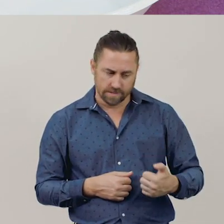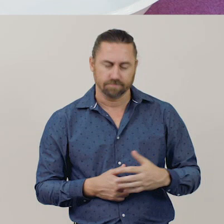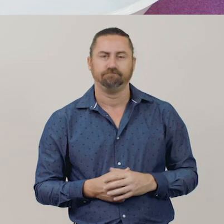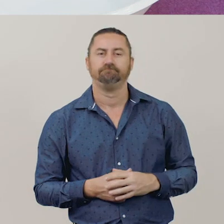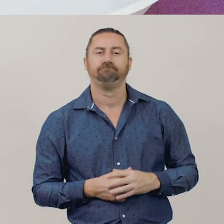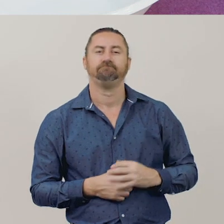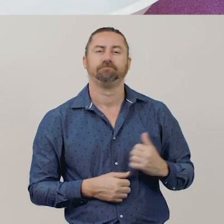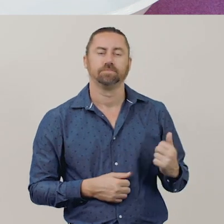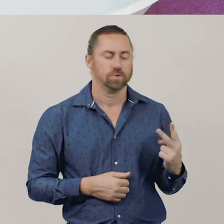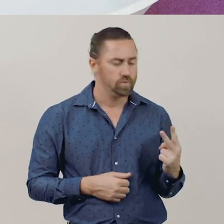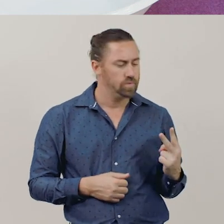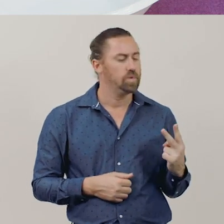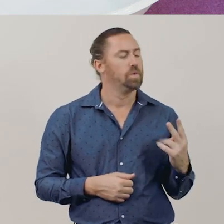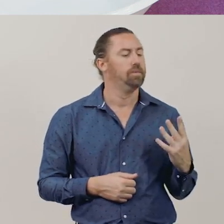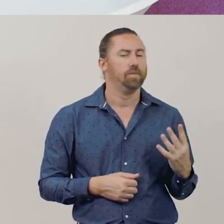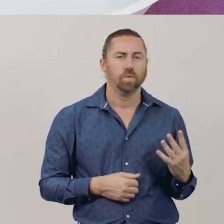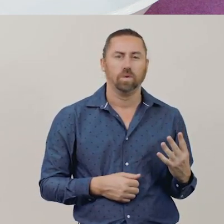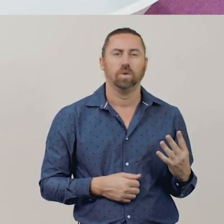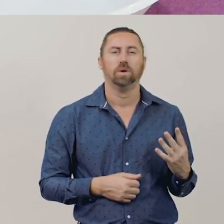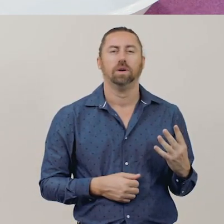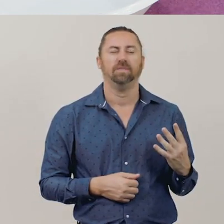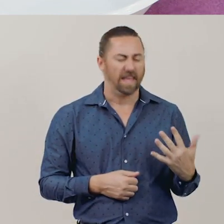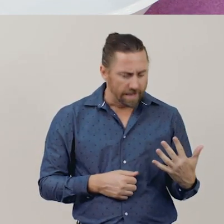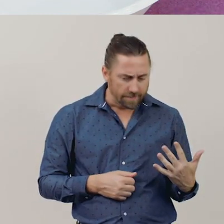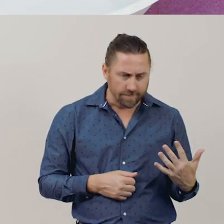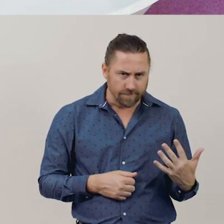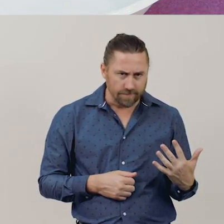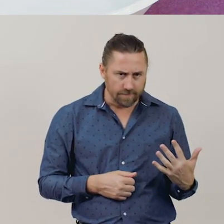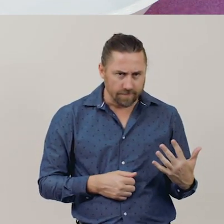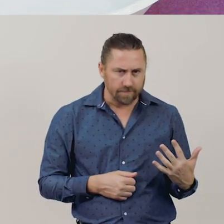2, 4, 5. This plate has 5.